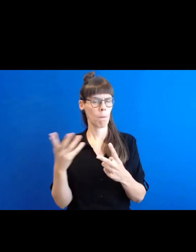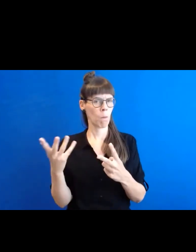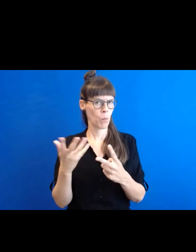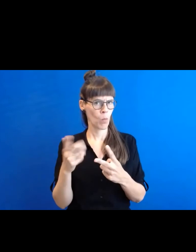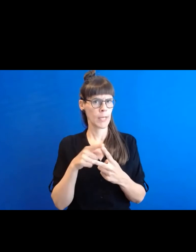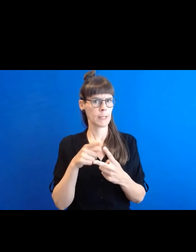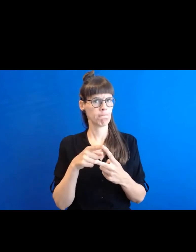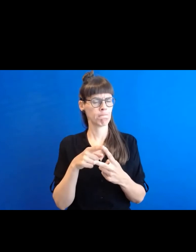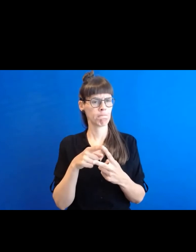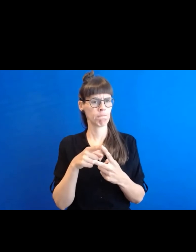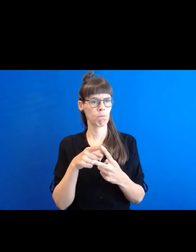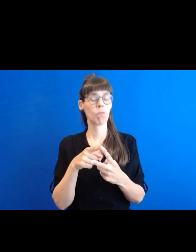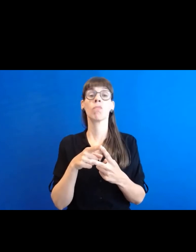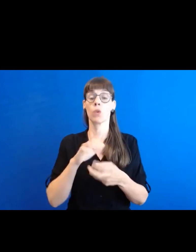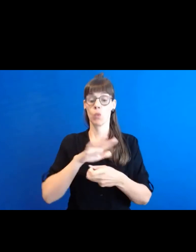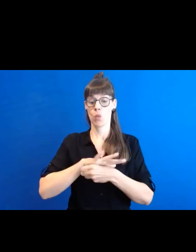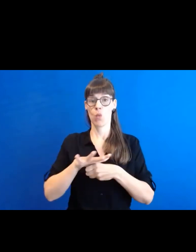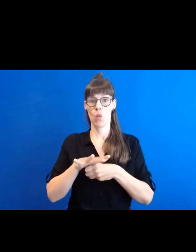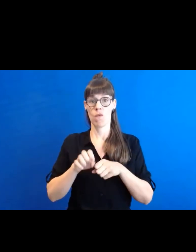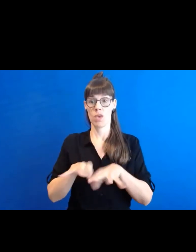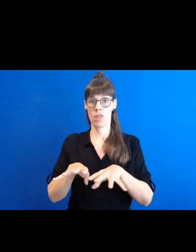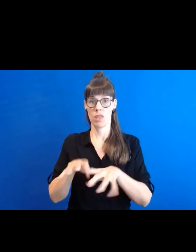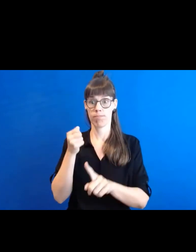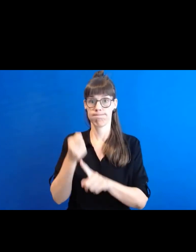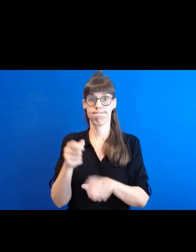panel discussion. I will be asking two questions to our panel